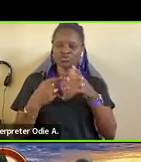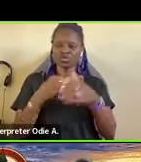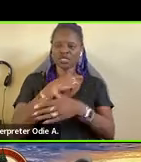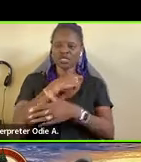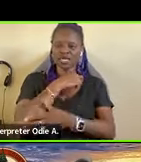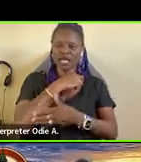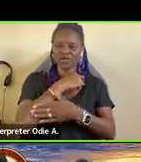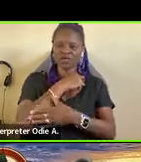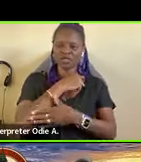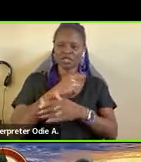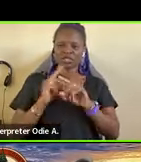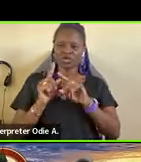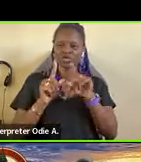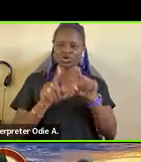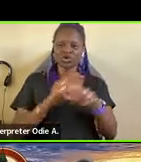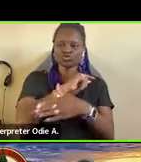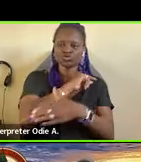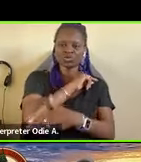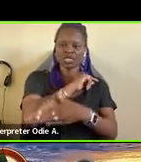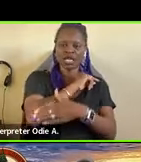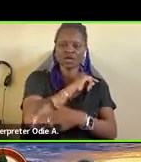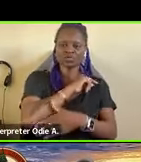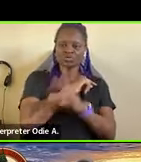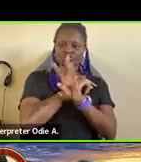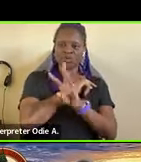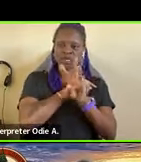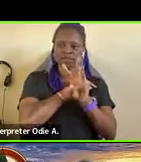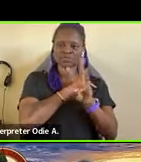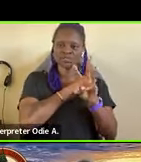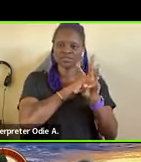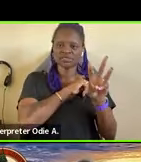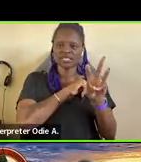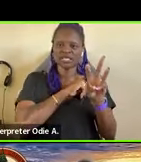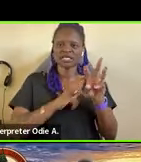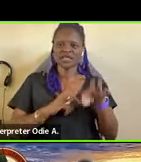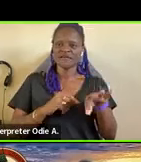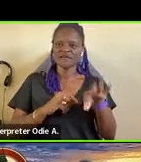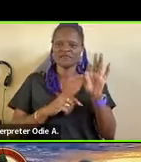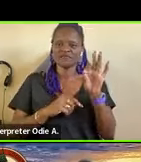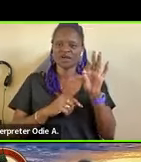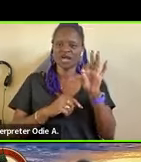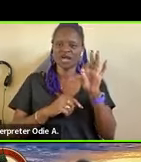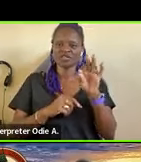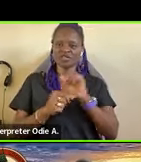website@socoemergenciaorg.org and find the COVID testing page.